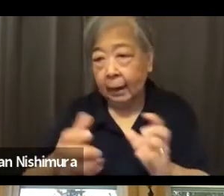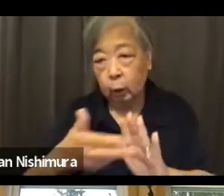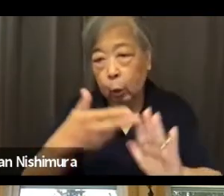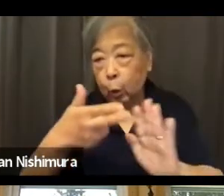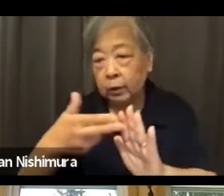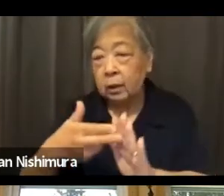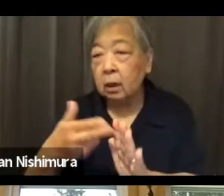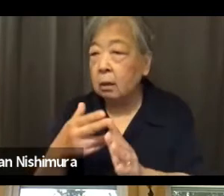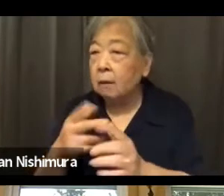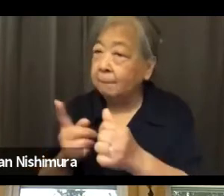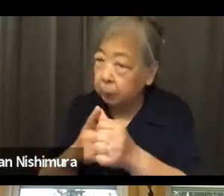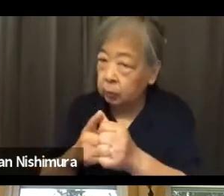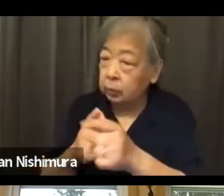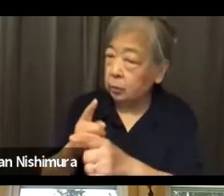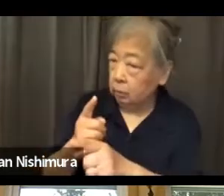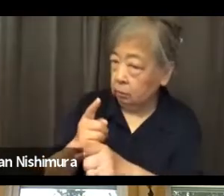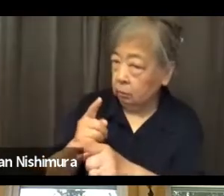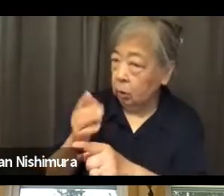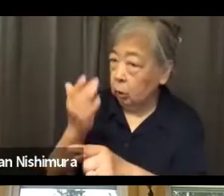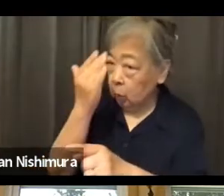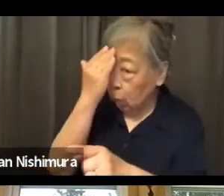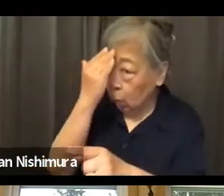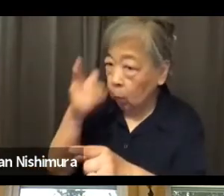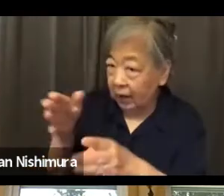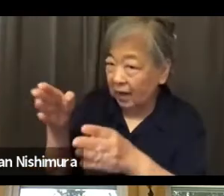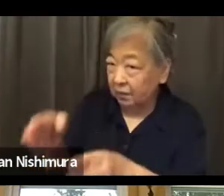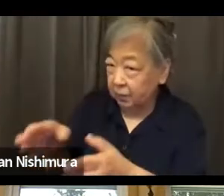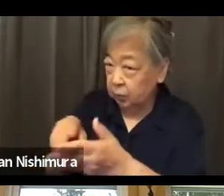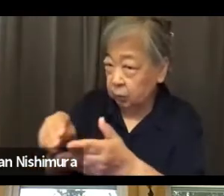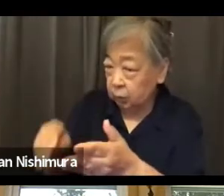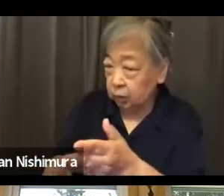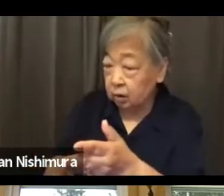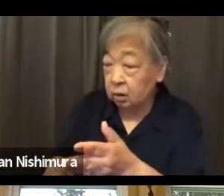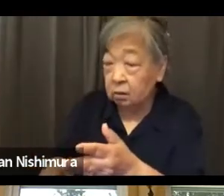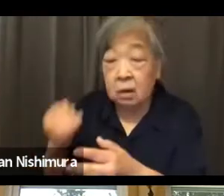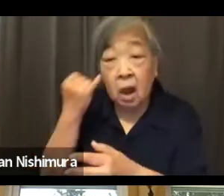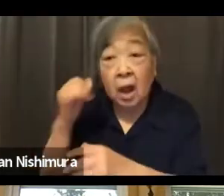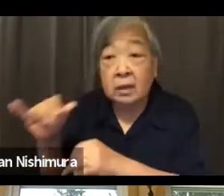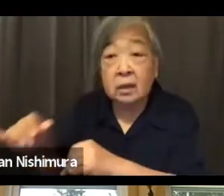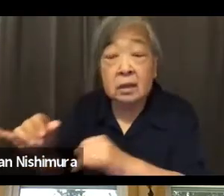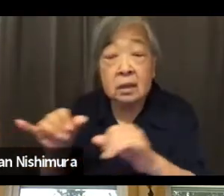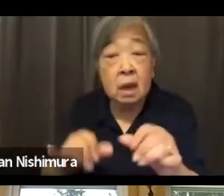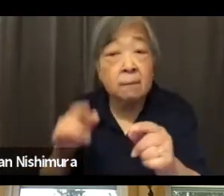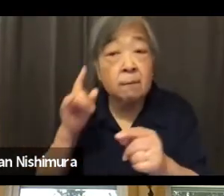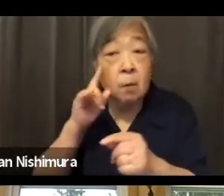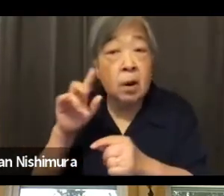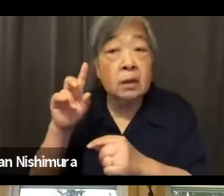student. The same is really true for the disability accommodation request.